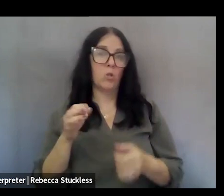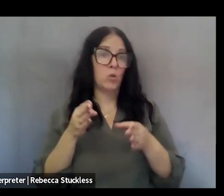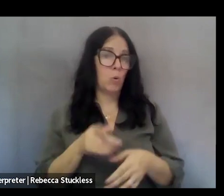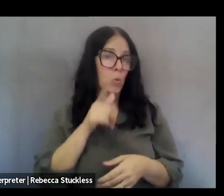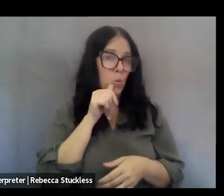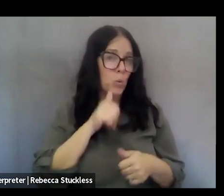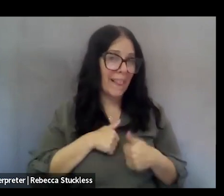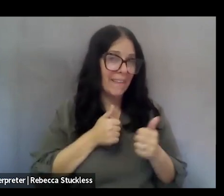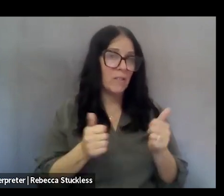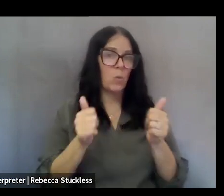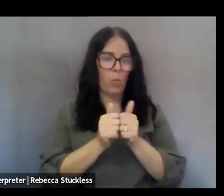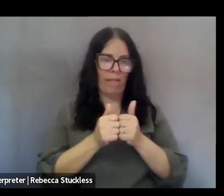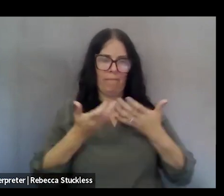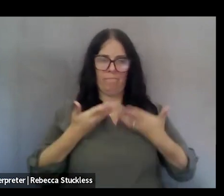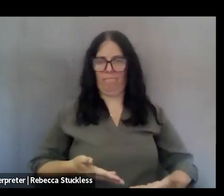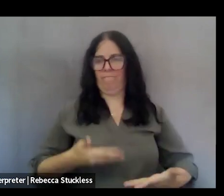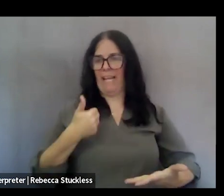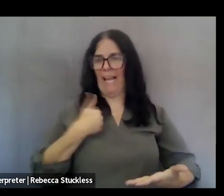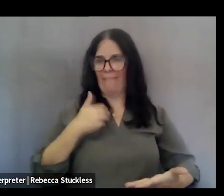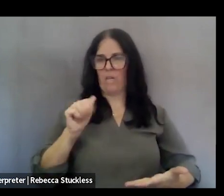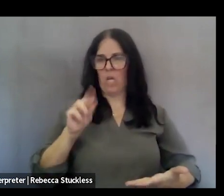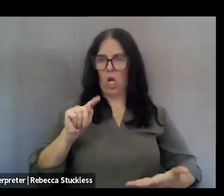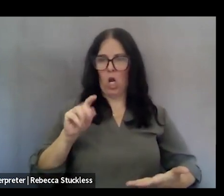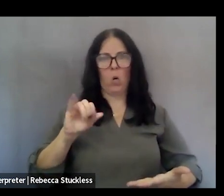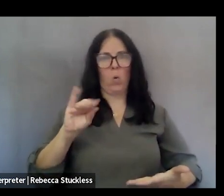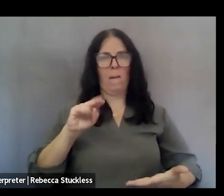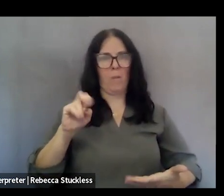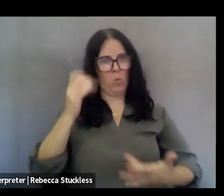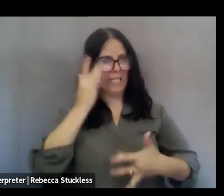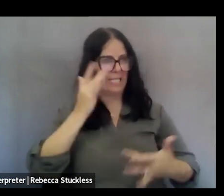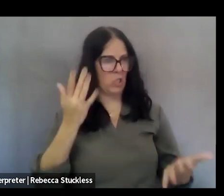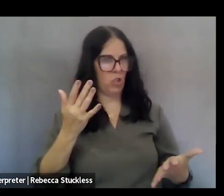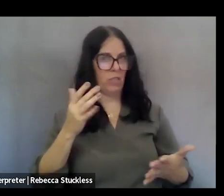lives with an autoimmune condition among other things and so this is actually very personal